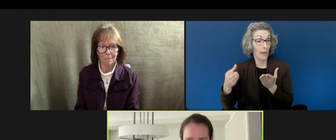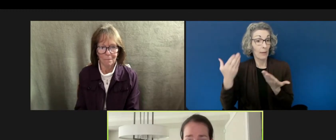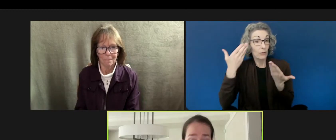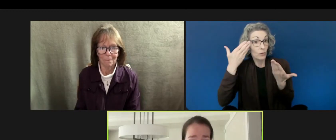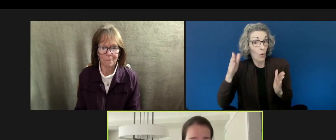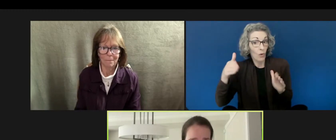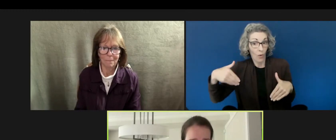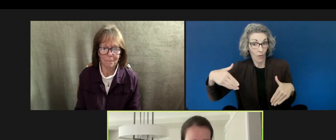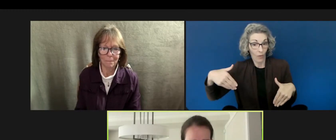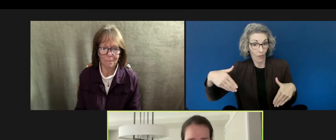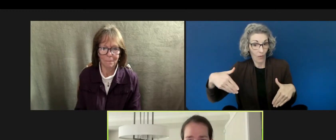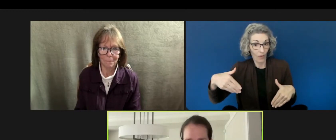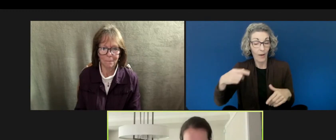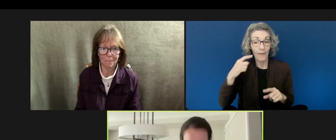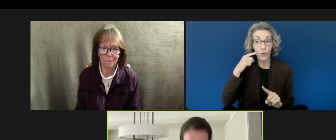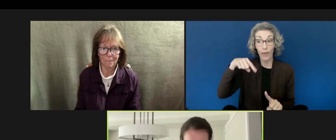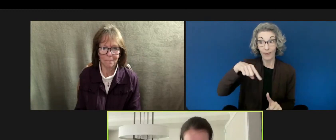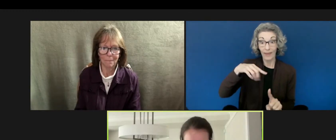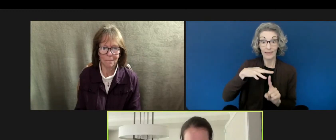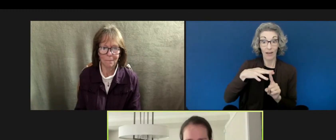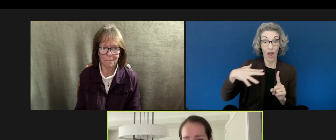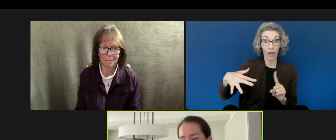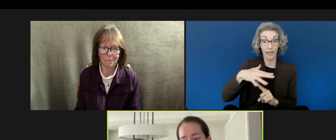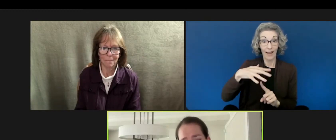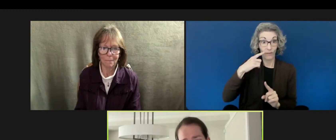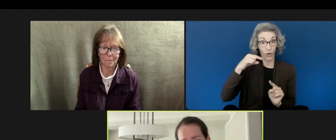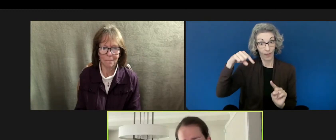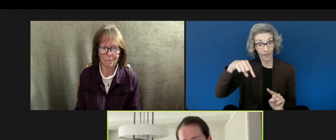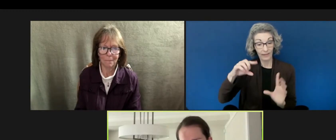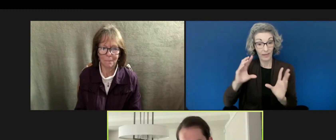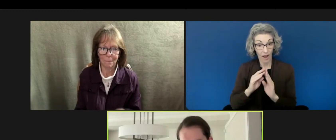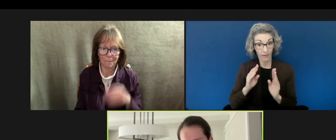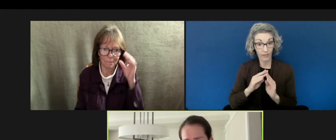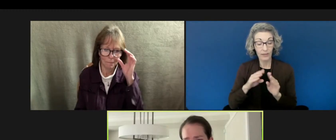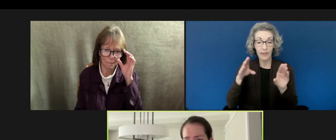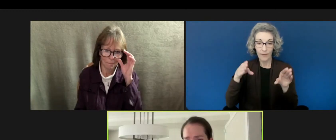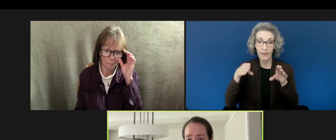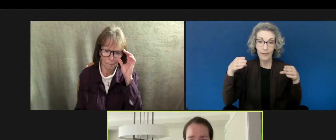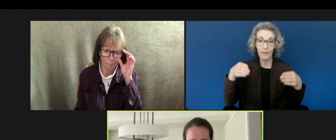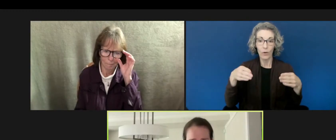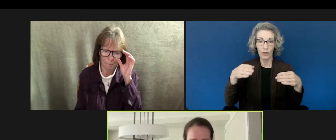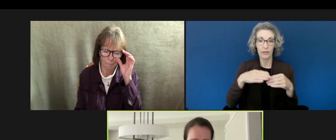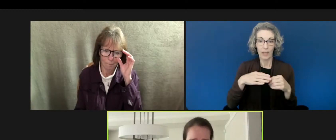In this conference, we're focusing on disclosure of something